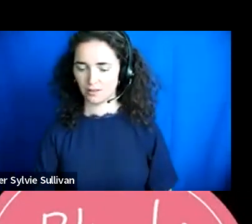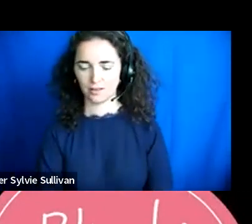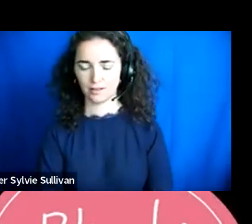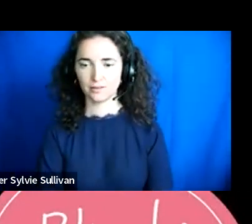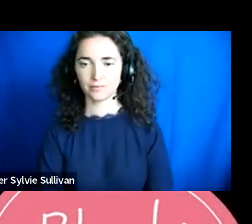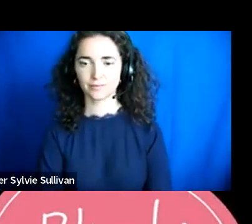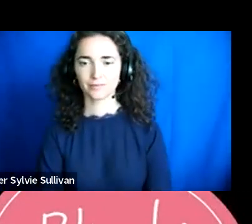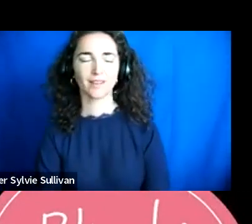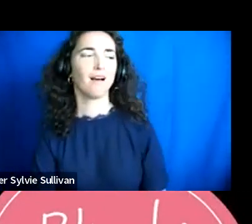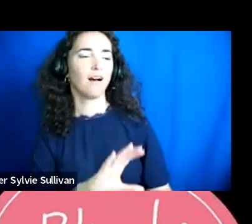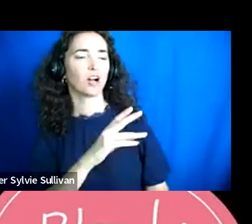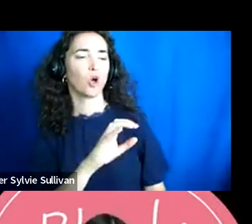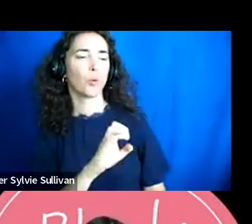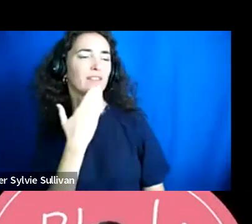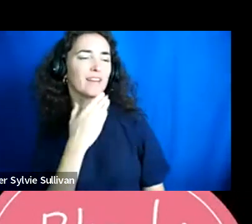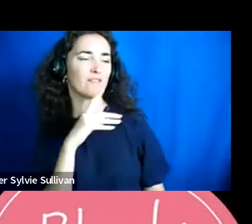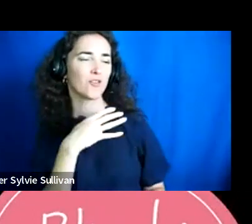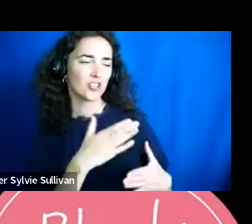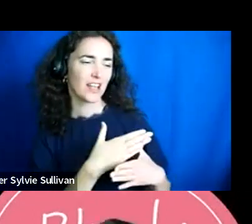Thank you so much for sharing. That was that was very important.